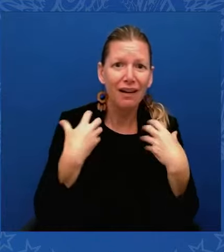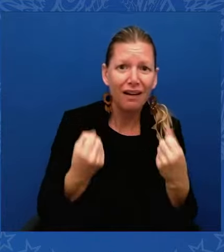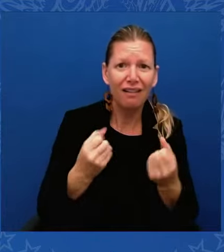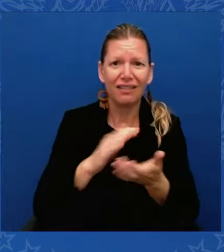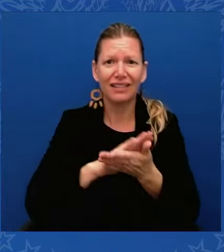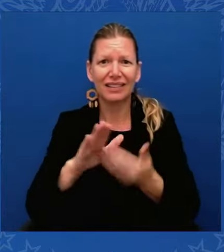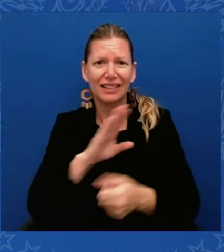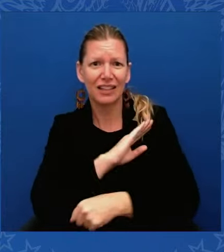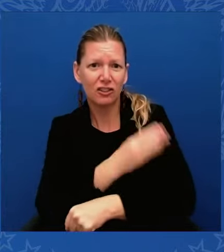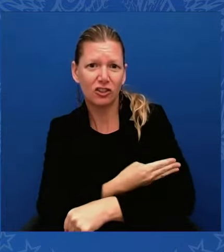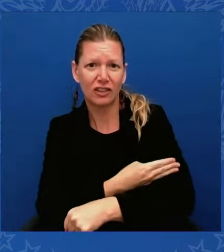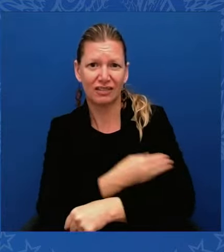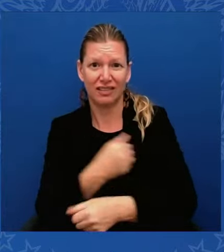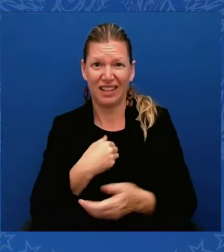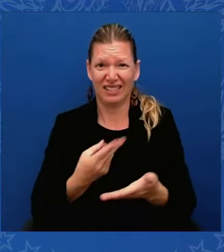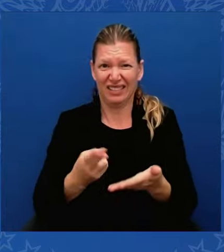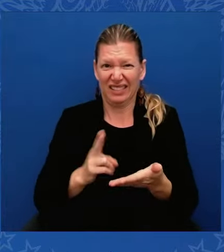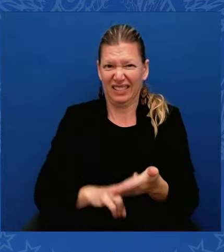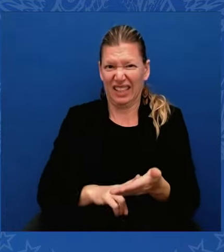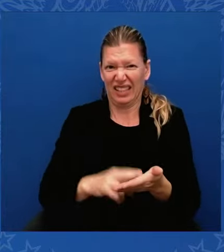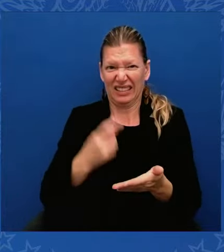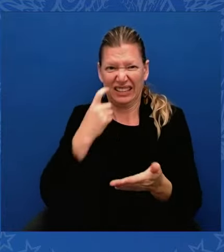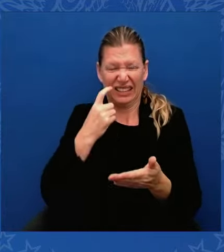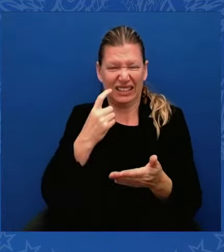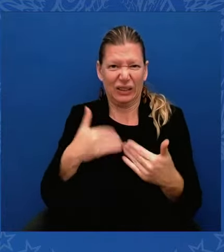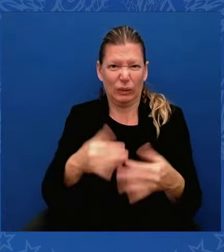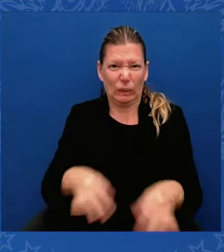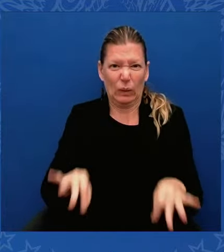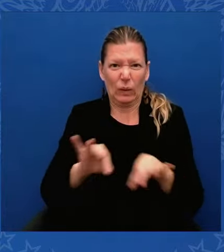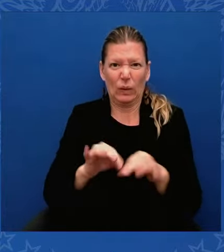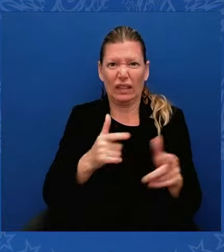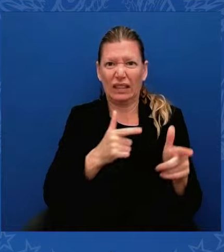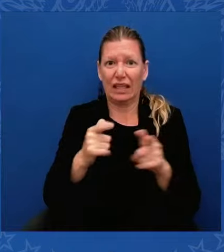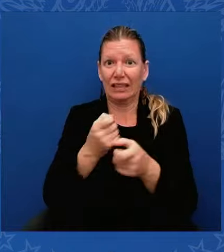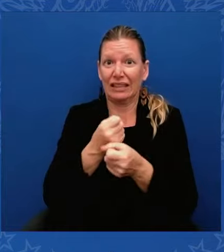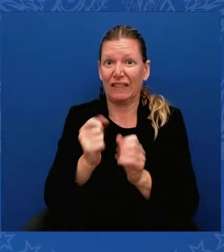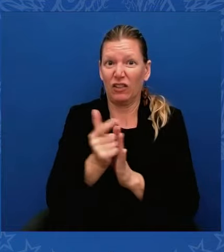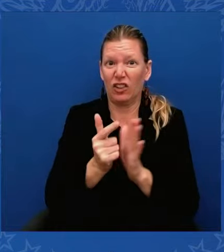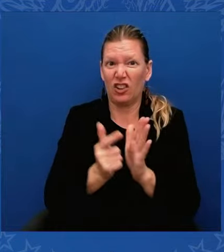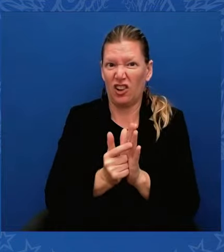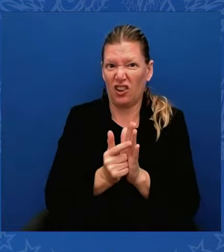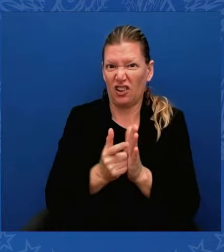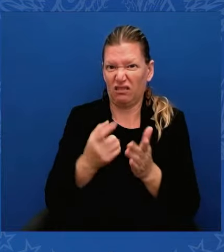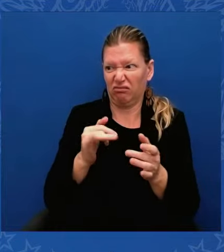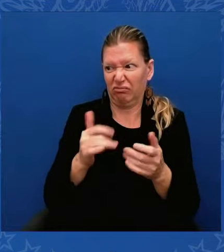And I remember at Atlanta, Half Moon Bay, and Monterey Park,